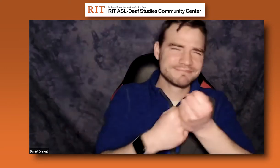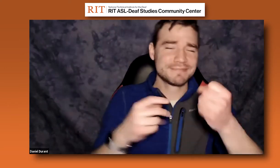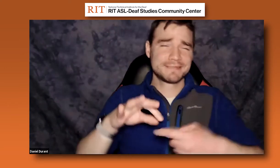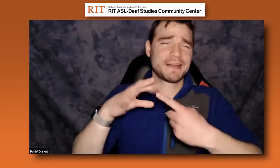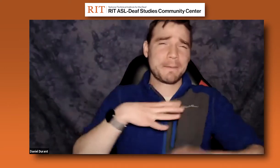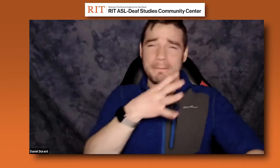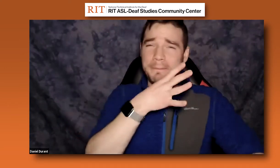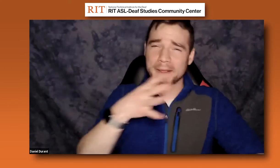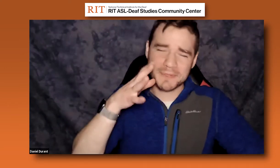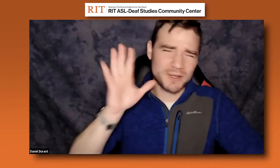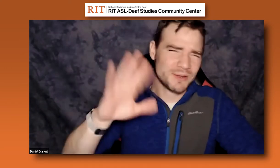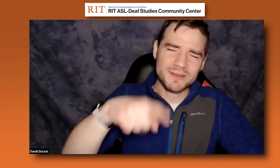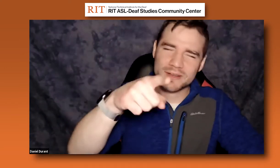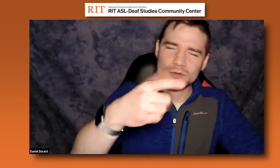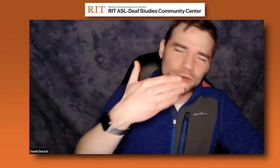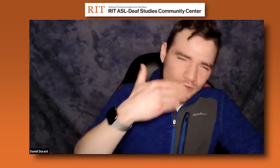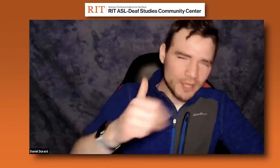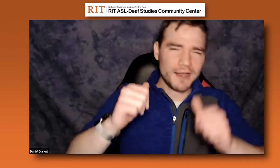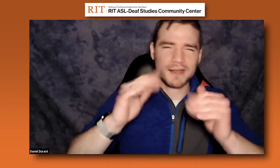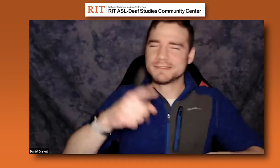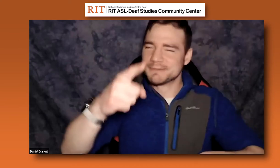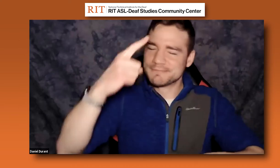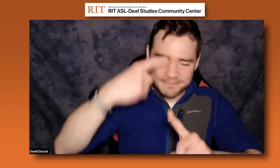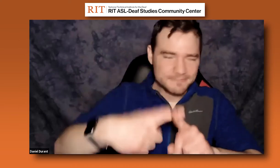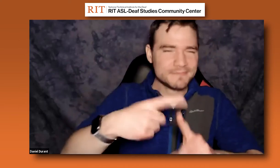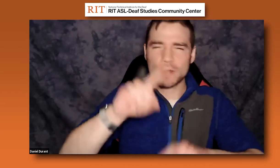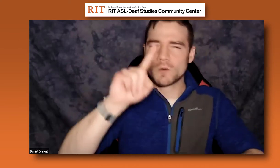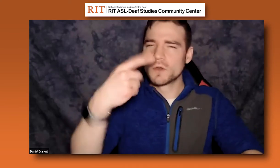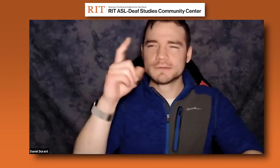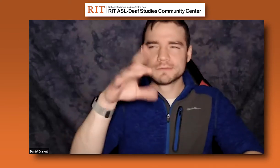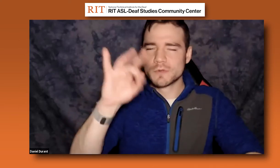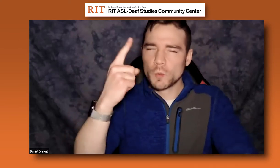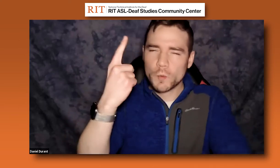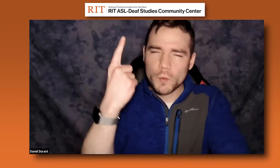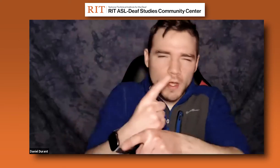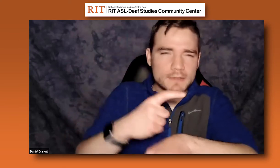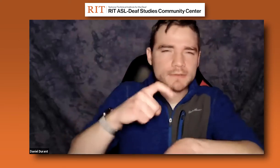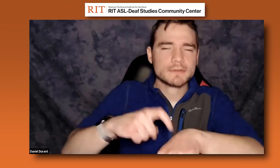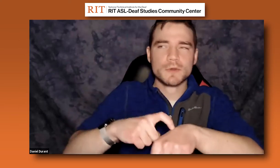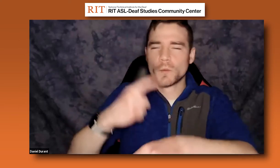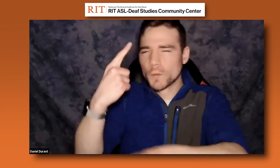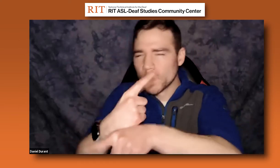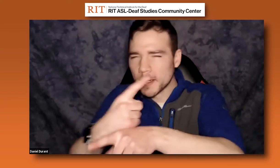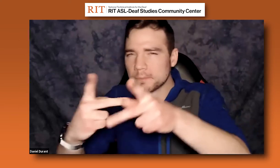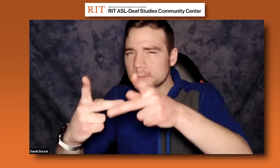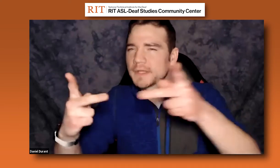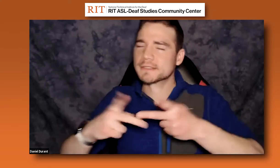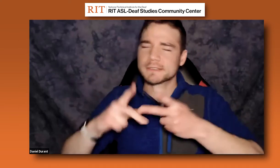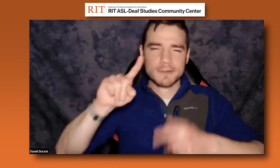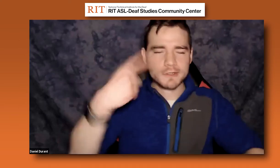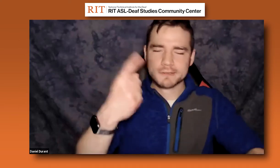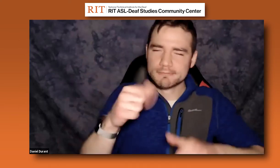was very supportive. My moms would tell me always, "Think positively. The right time, the right place,